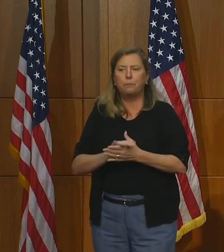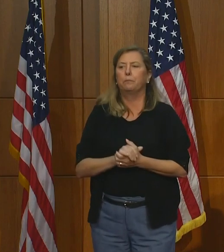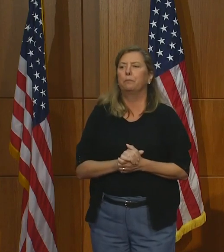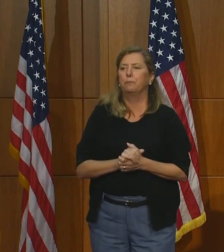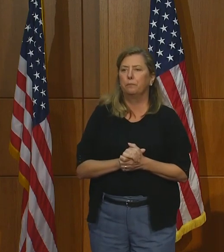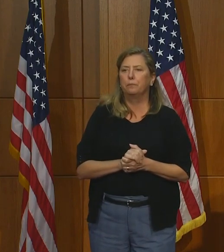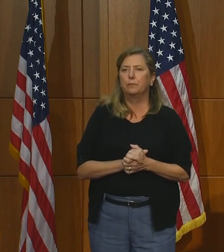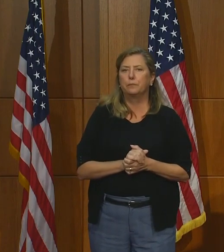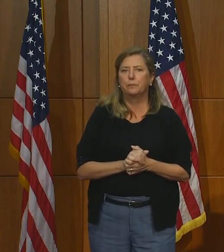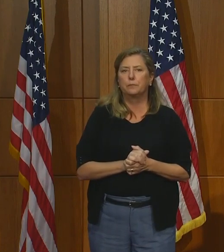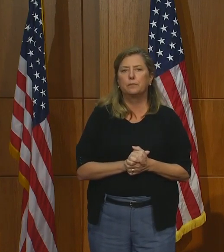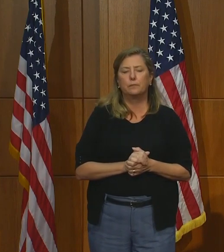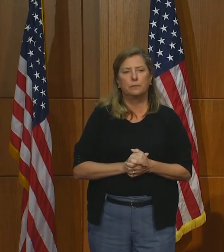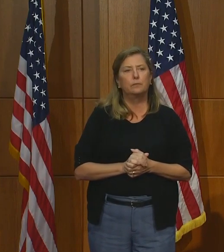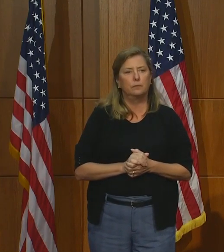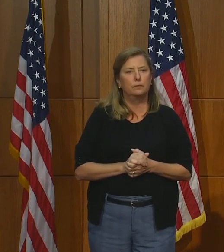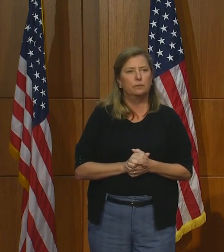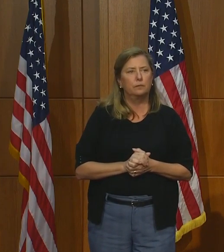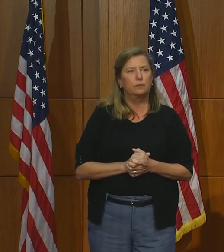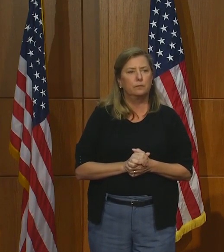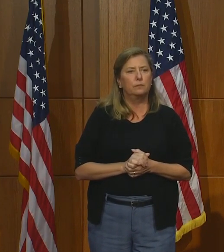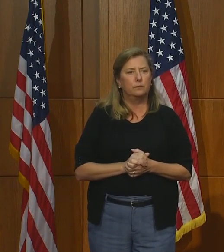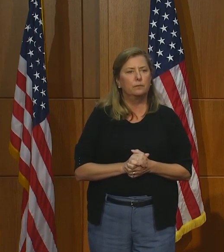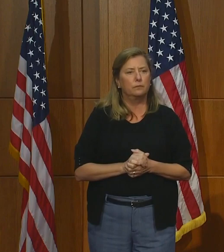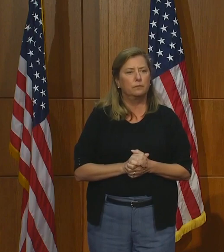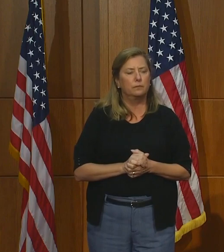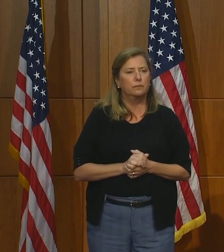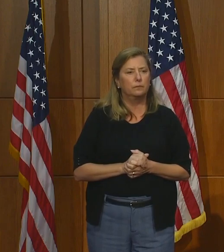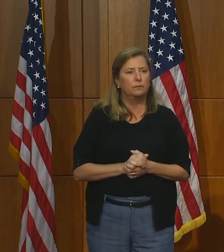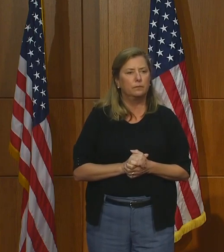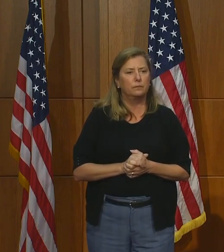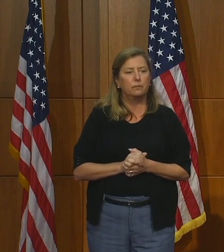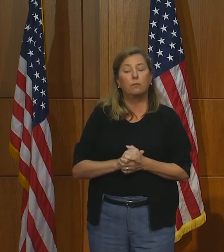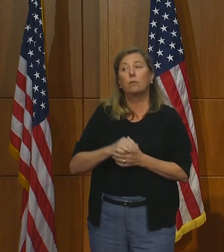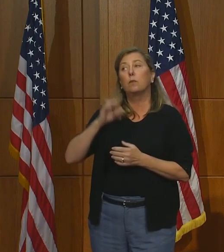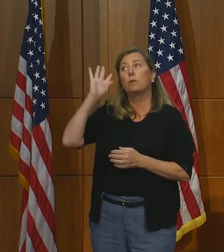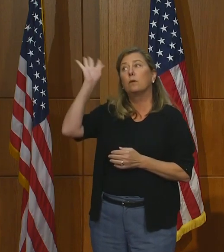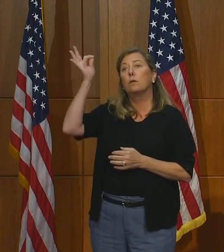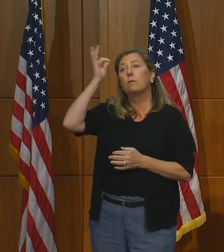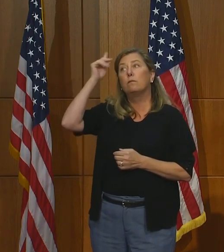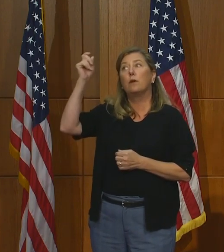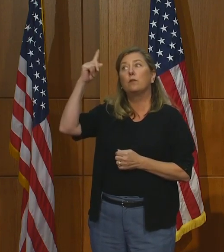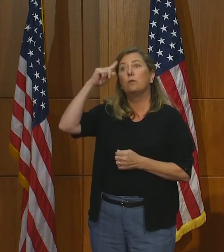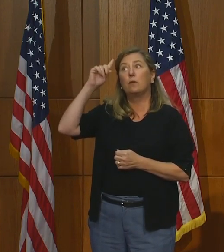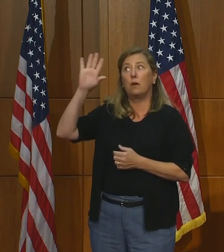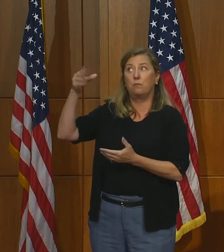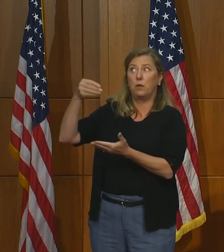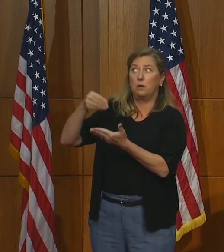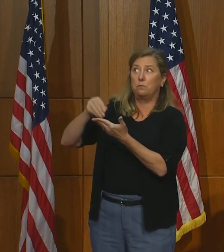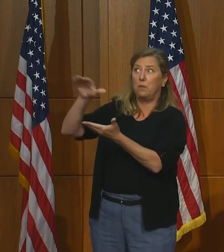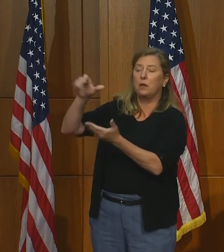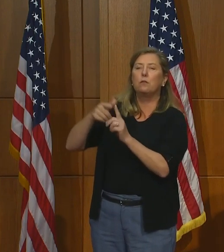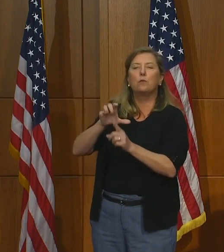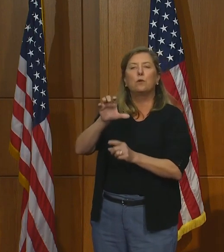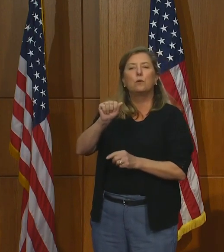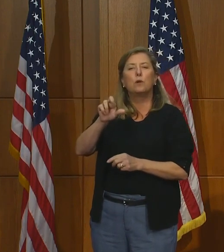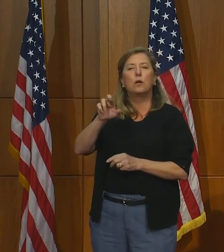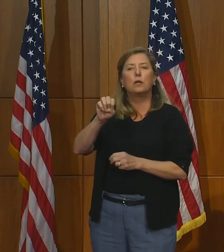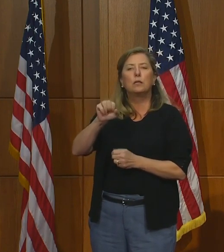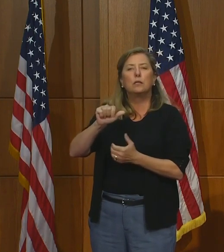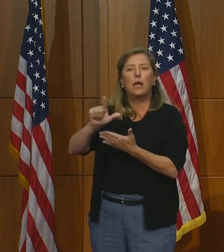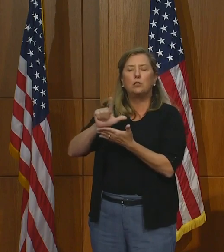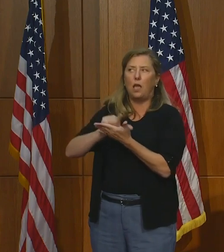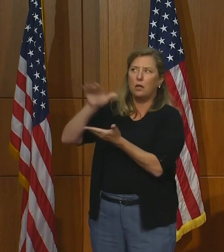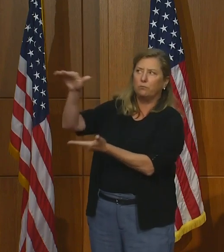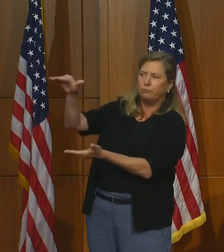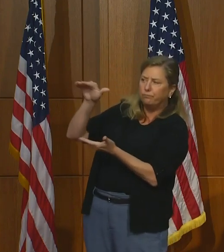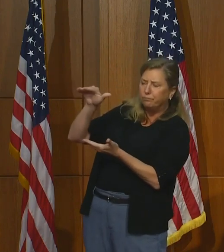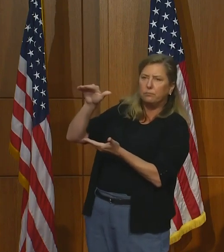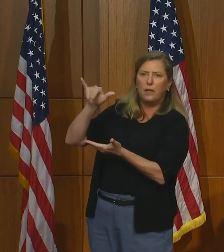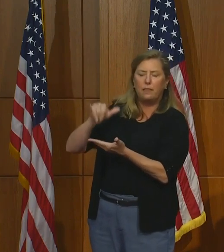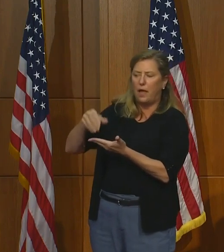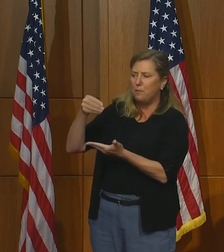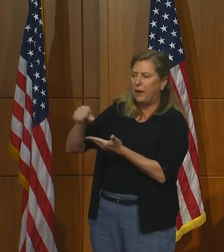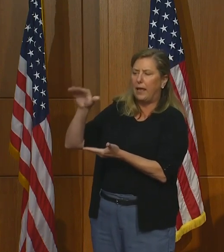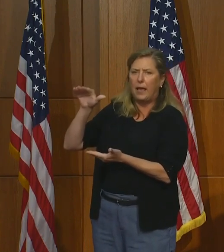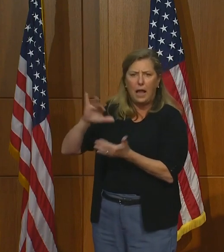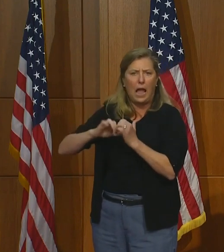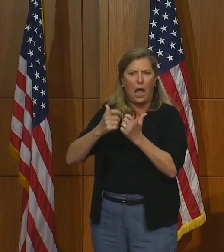THREE THE SECOND PART OF THE